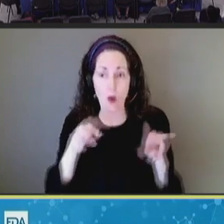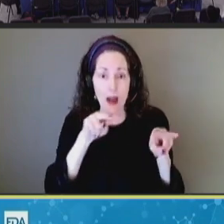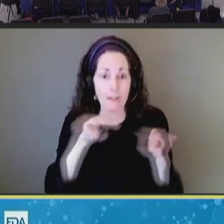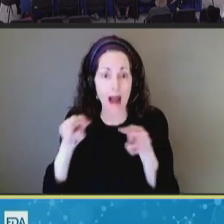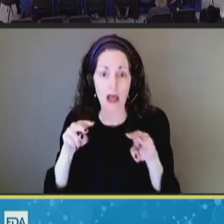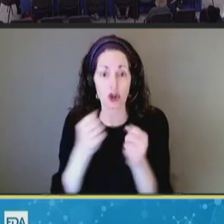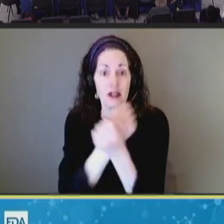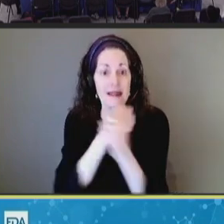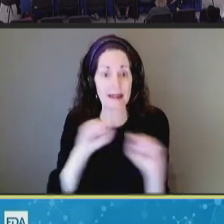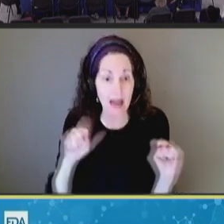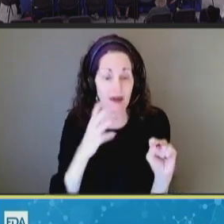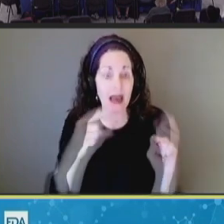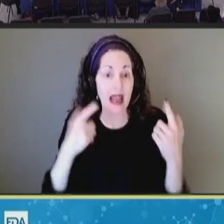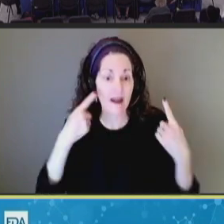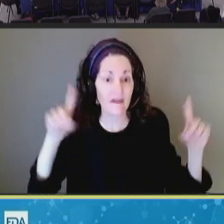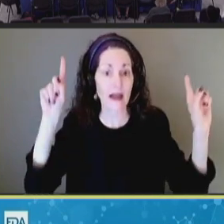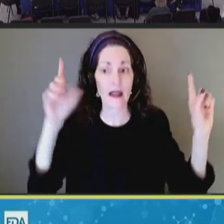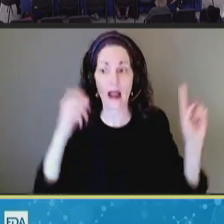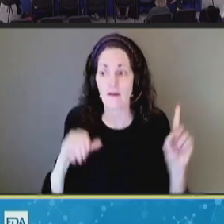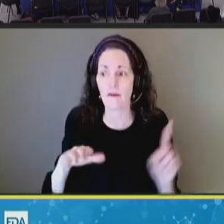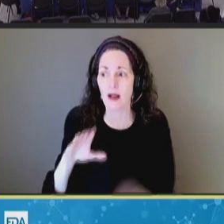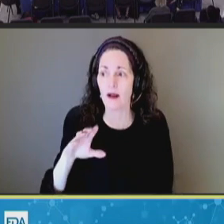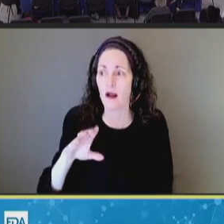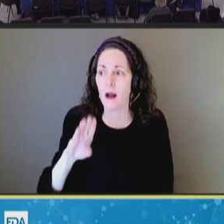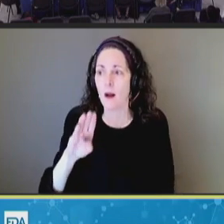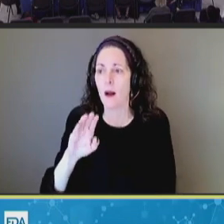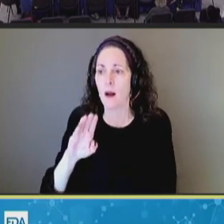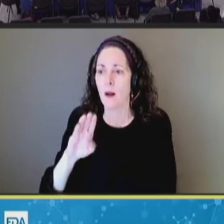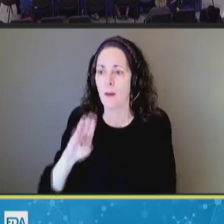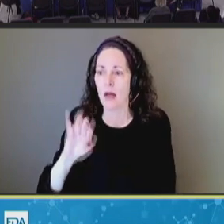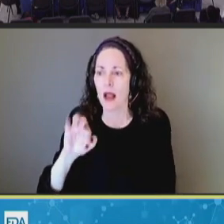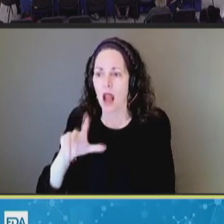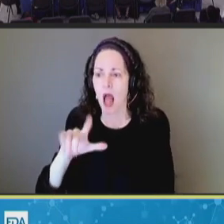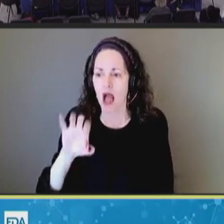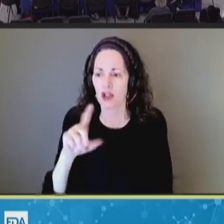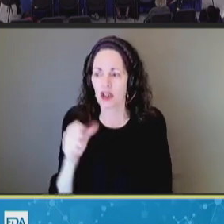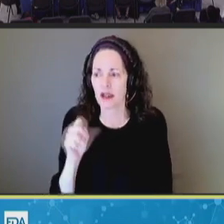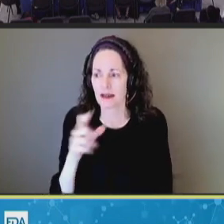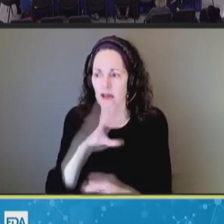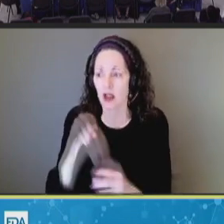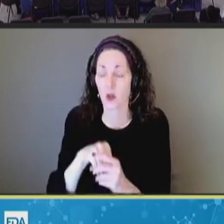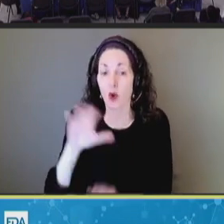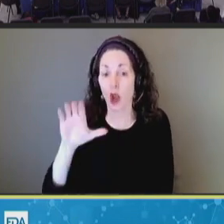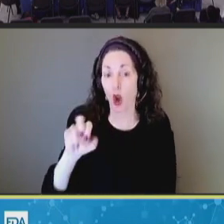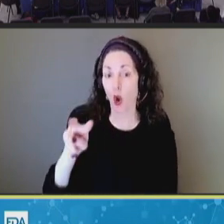of biologics, including COVID-19 vaccines, is the FDA Biologics Effectiveness, Safety,